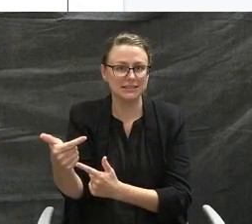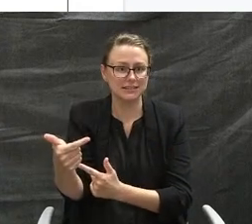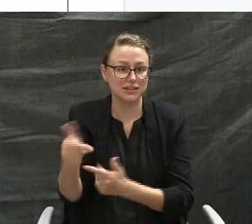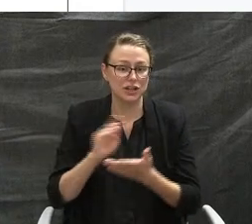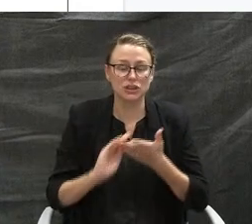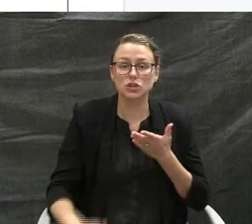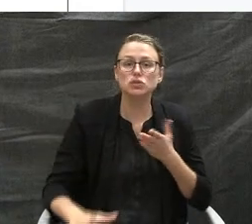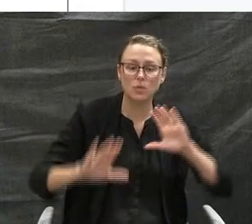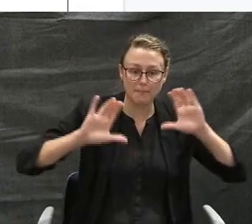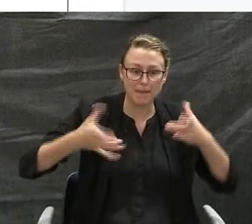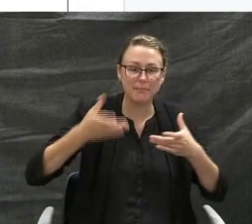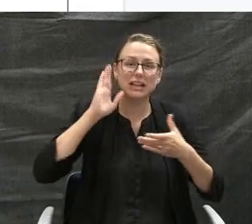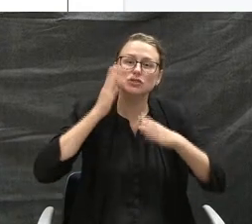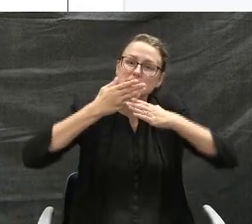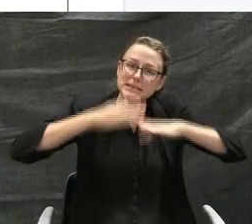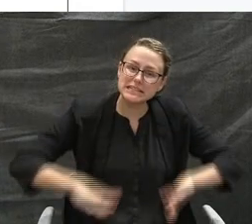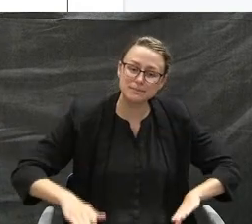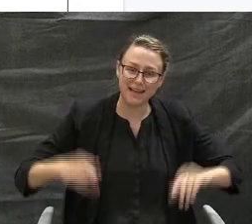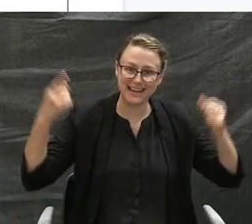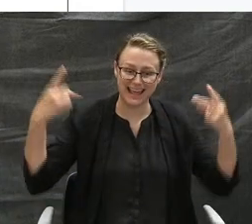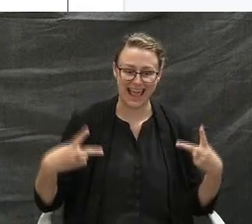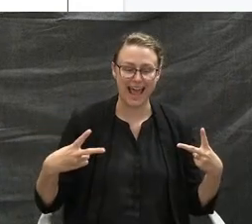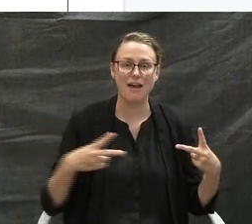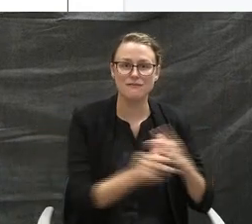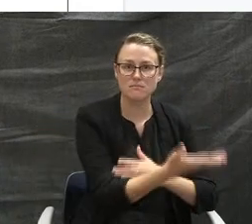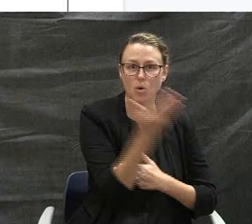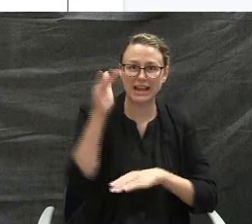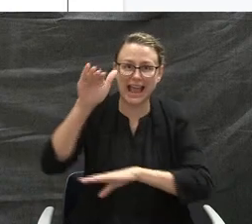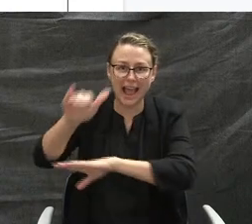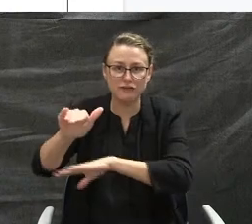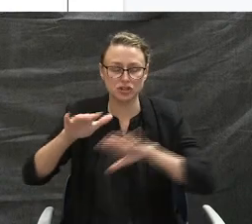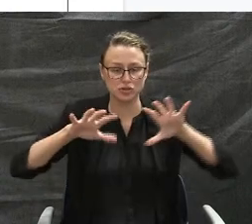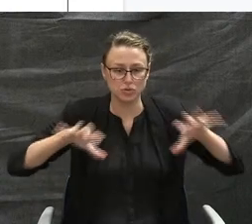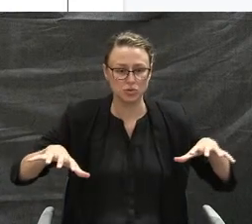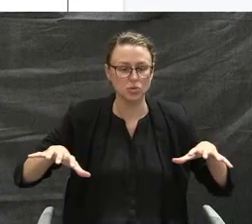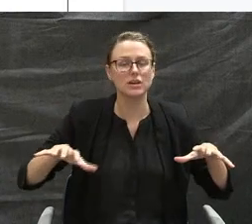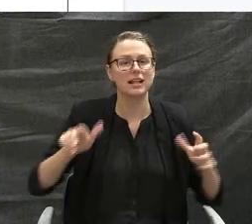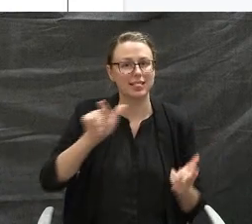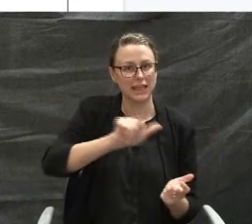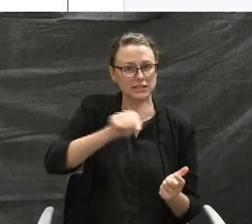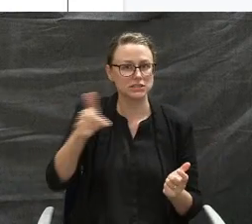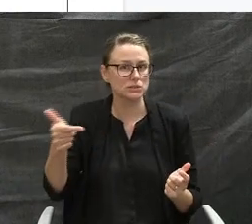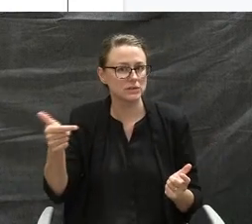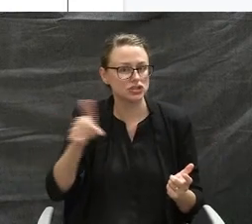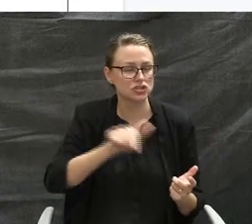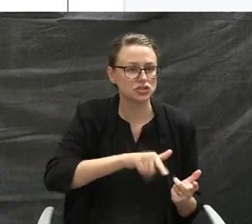split in half with the morning and afternoon session. This should keep class size on average to approximately 15